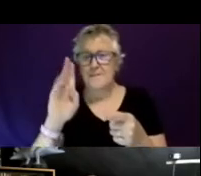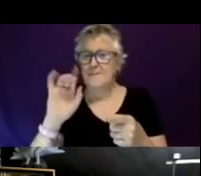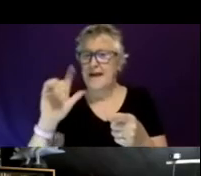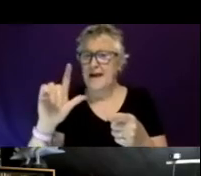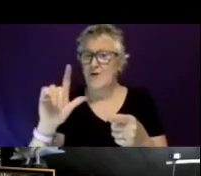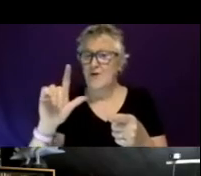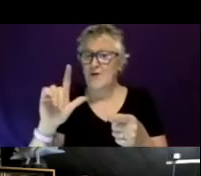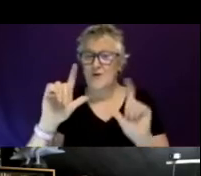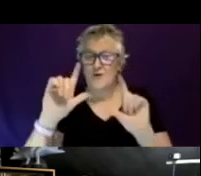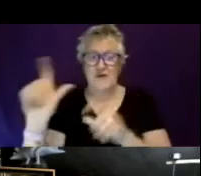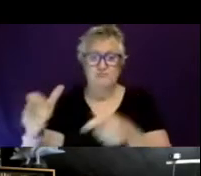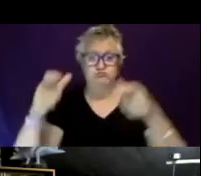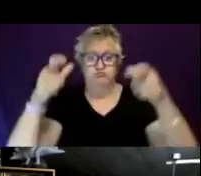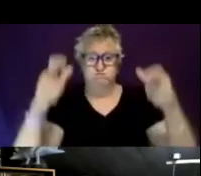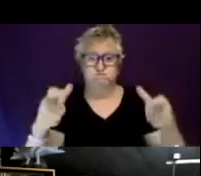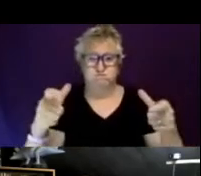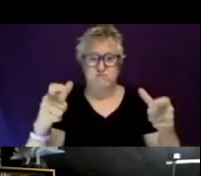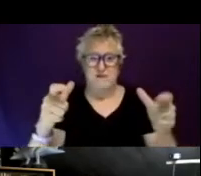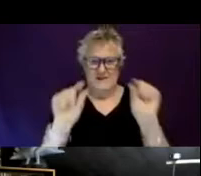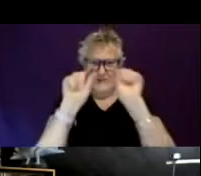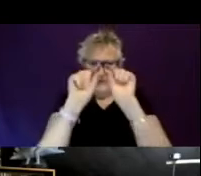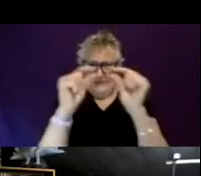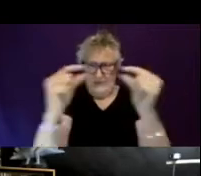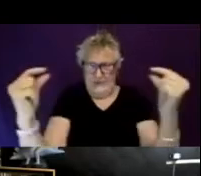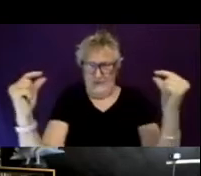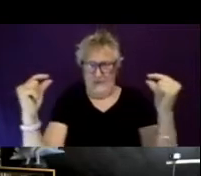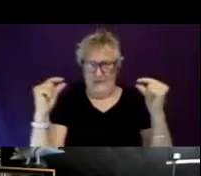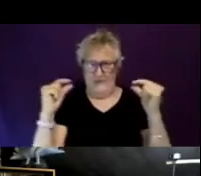That's what the rim is. And then it's just a bunch of random